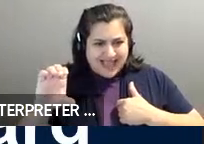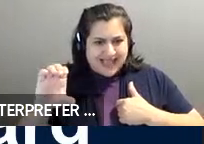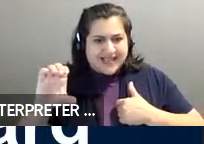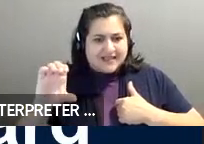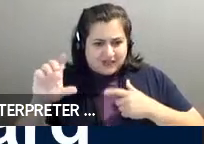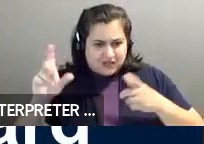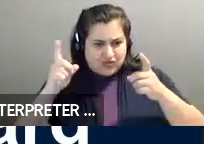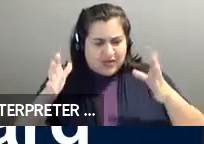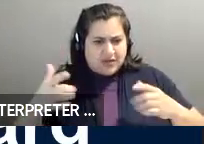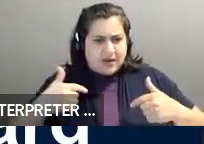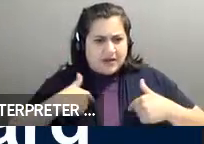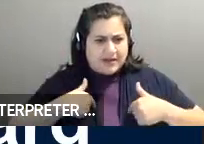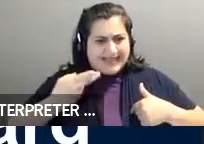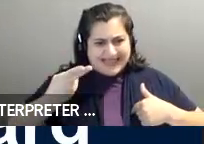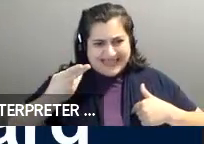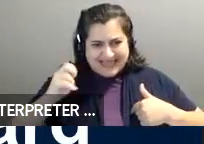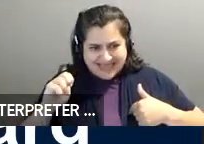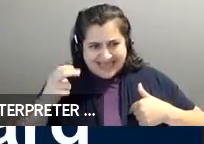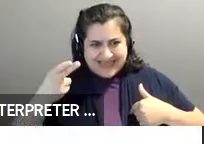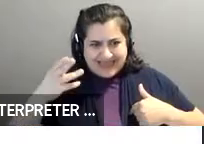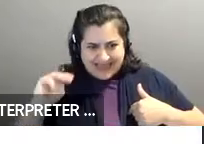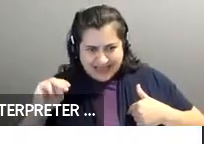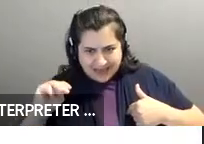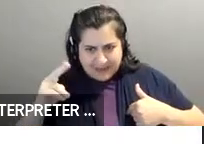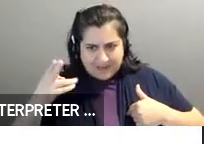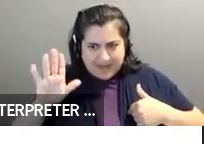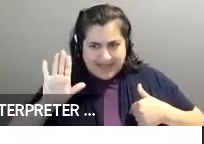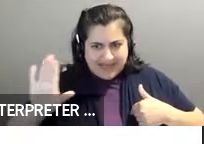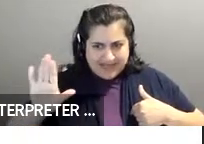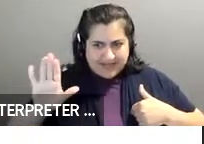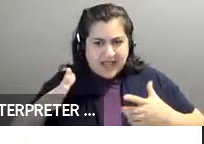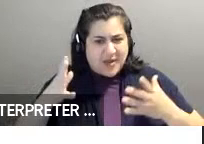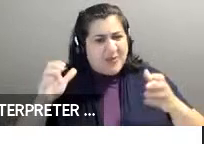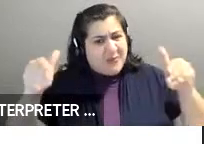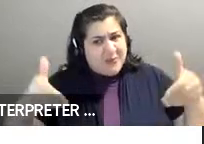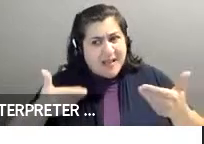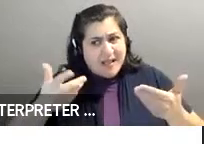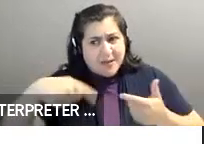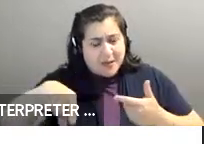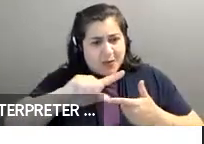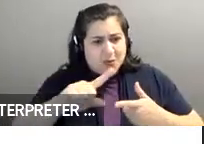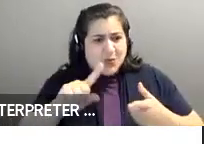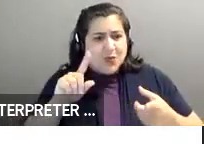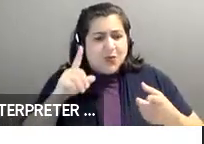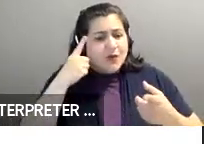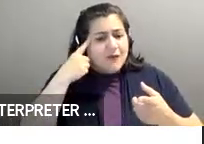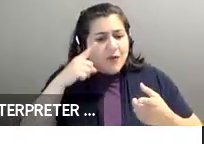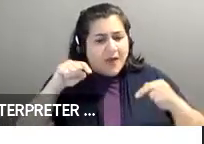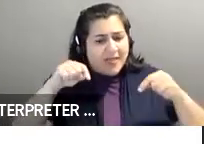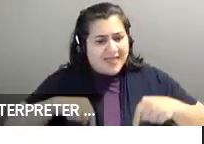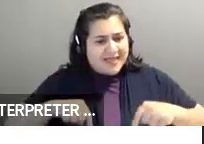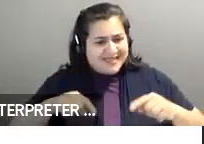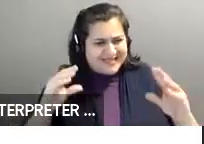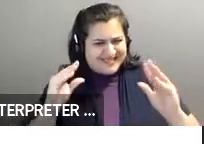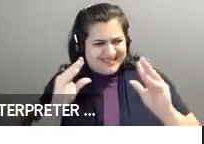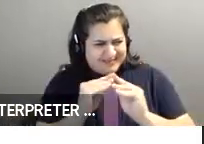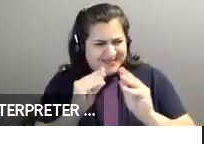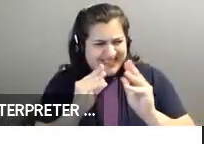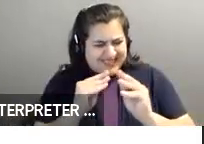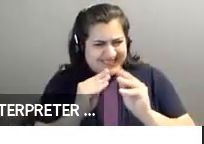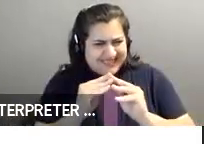I want to welcome you to this afternoon's information meeting on low height specification